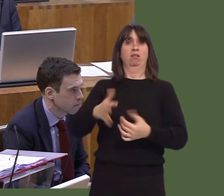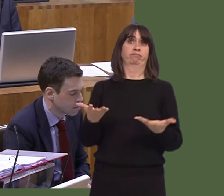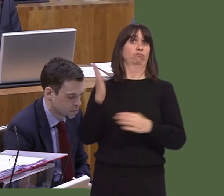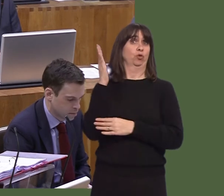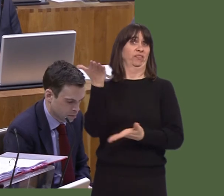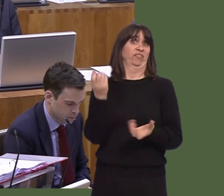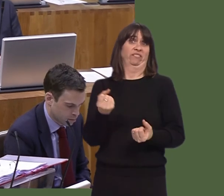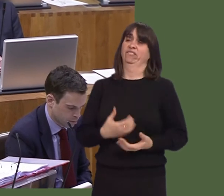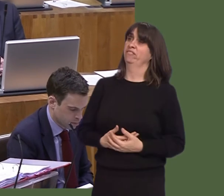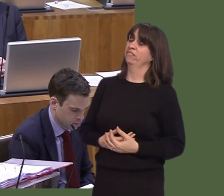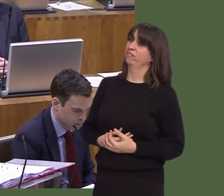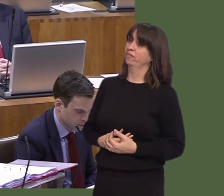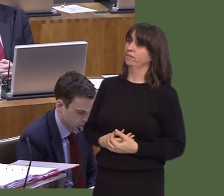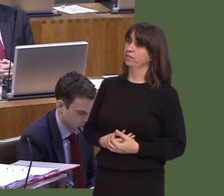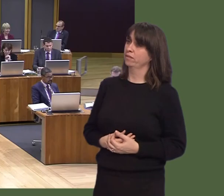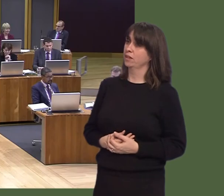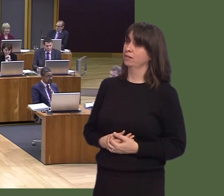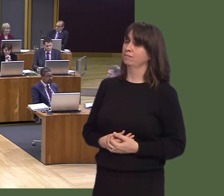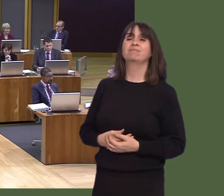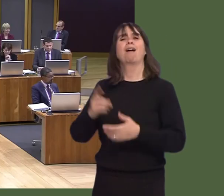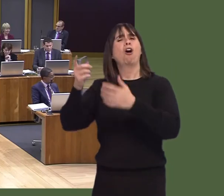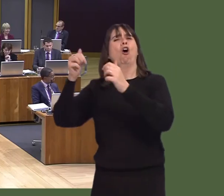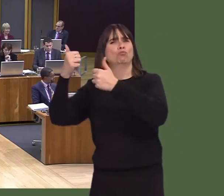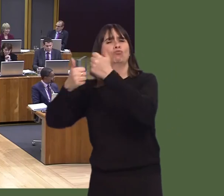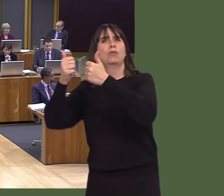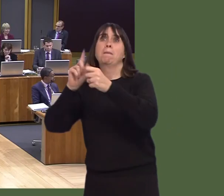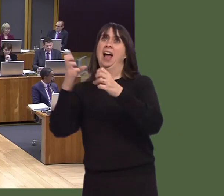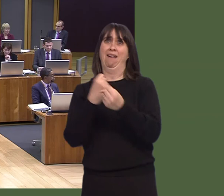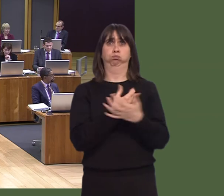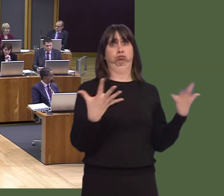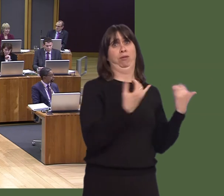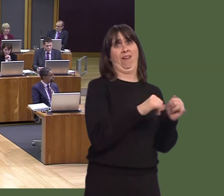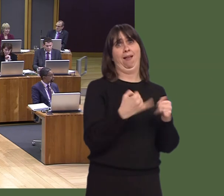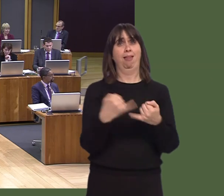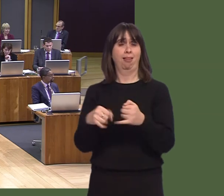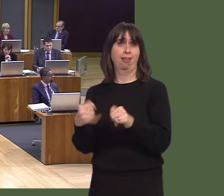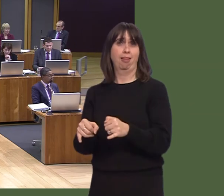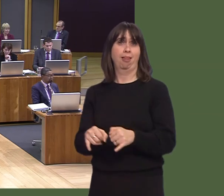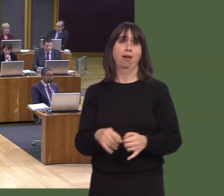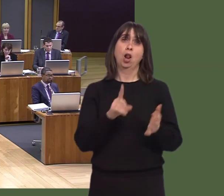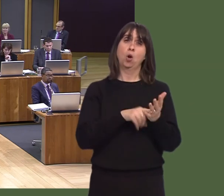from, and who cares about our own farmers', especially those farmers who will lose the privileged access they have to the European market.